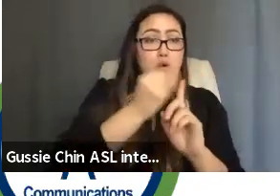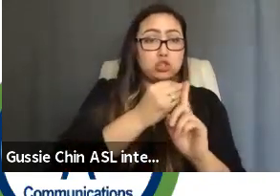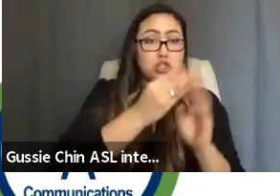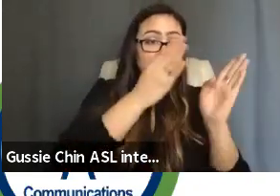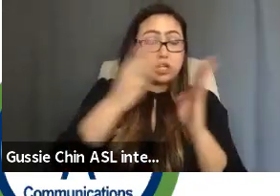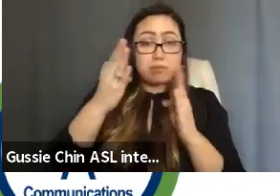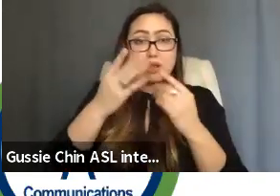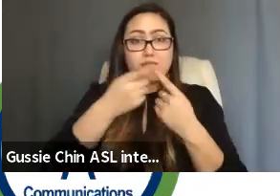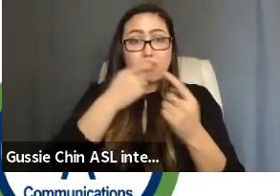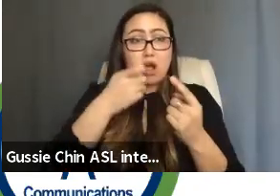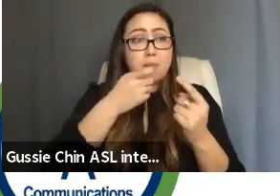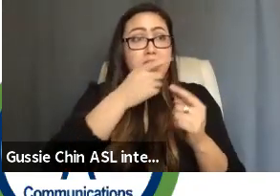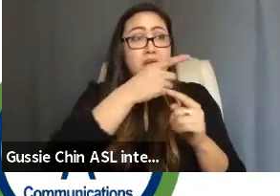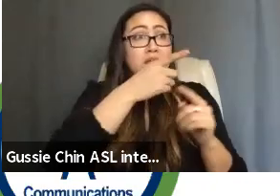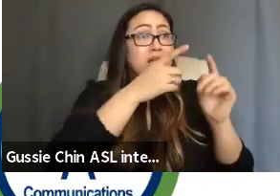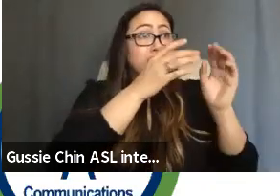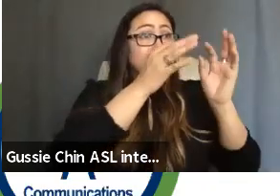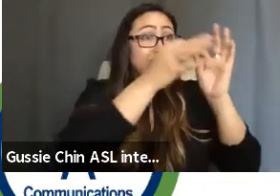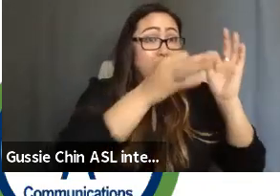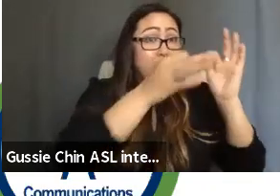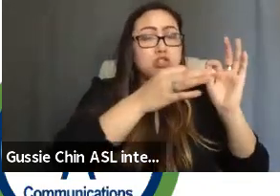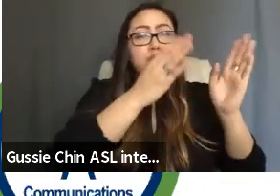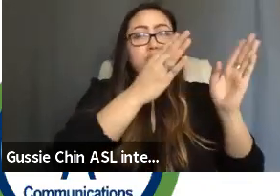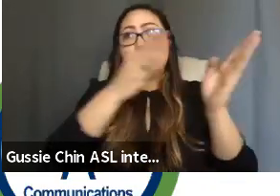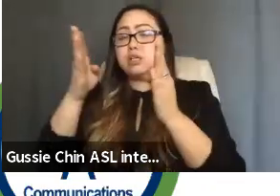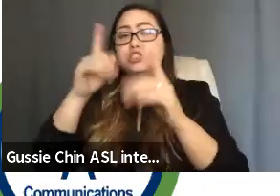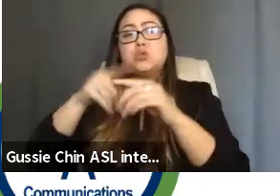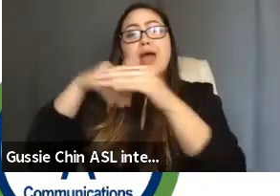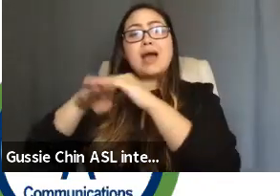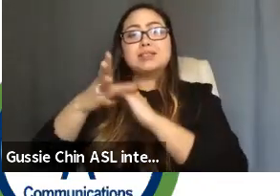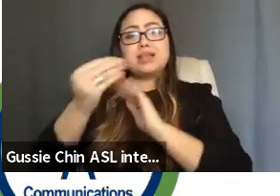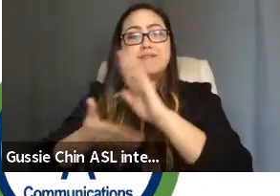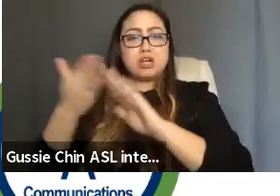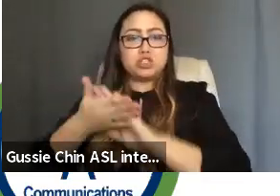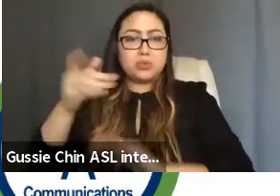language to a greater adoption of this idea of access and functional needs and we have built